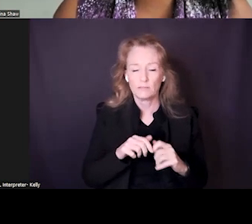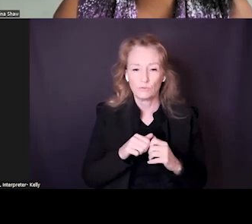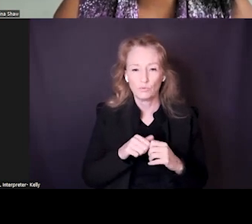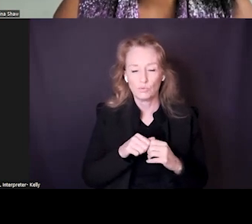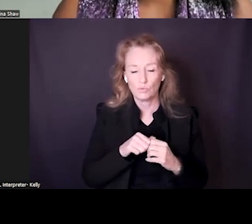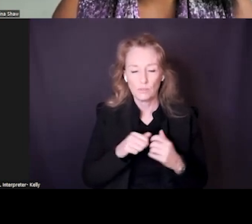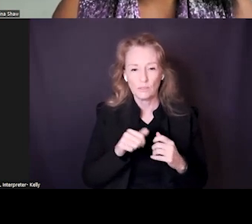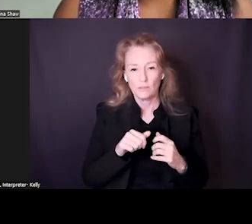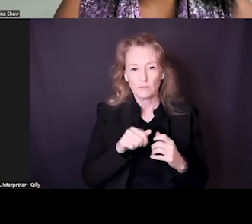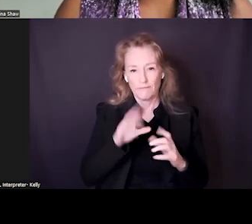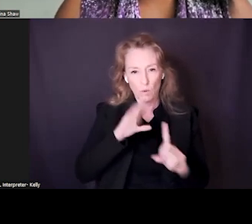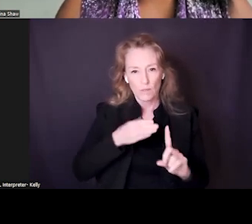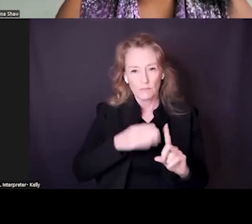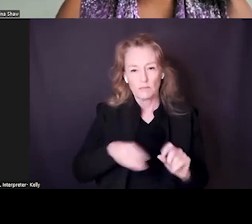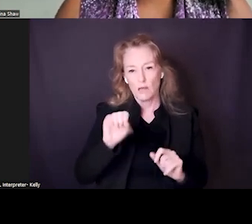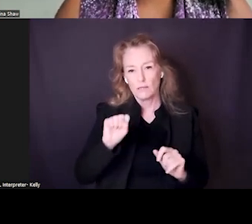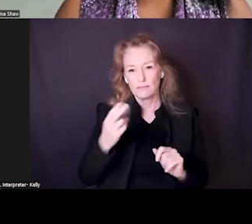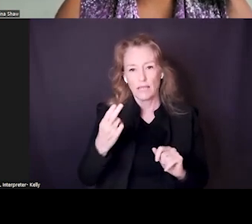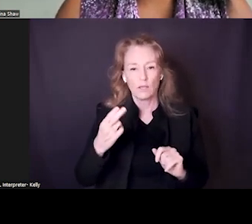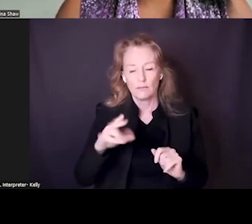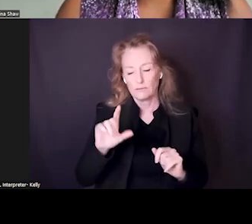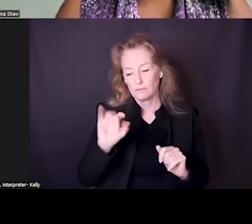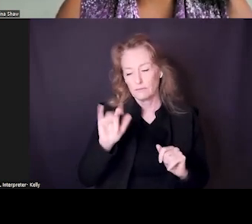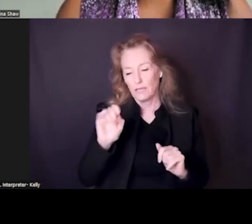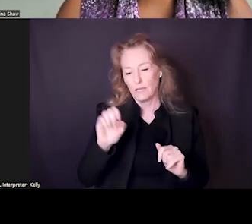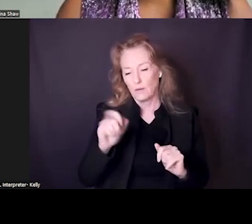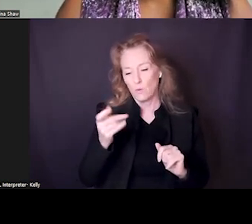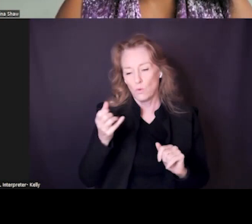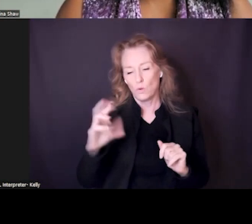THEY HAVE GOTTEN BUY IN AND COMMITMENT FROM OTHER SECTORS.